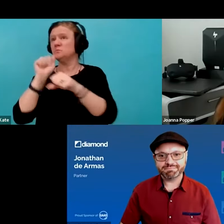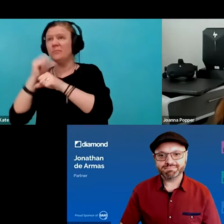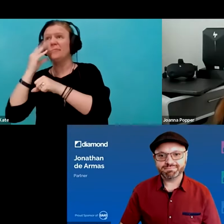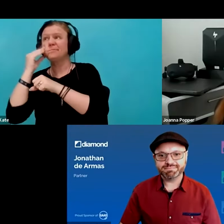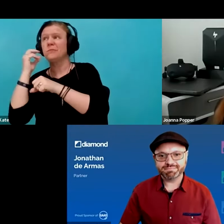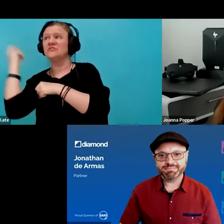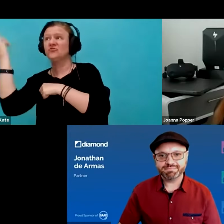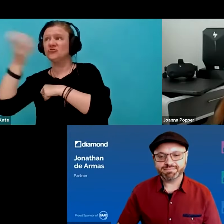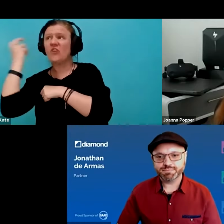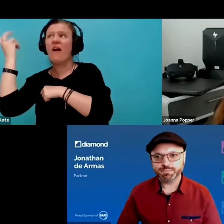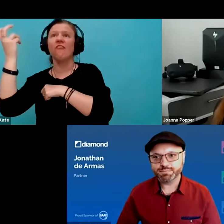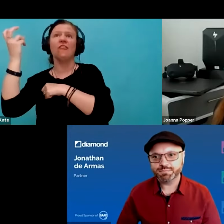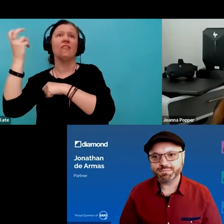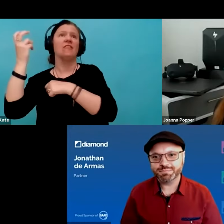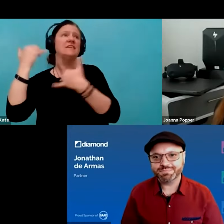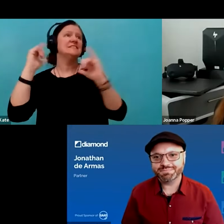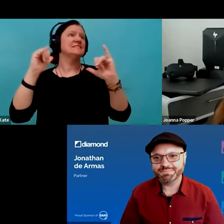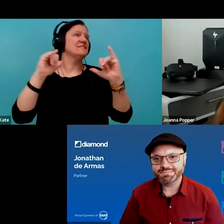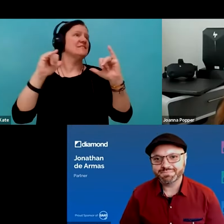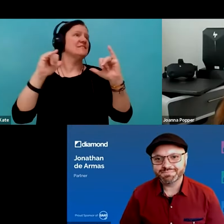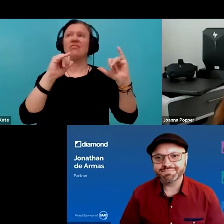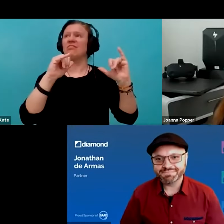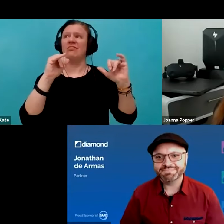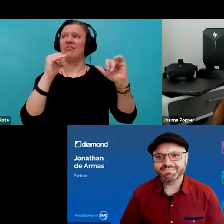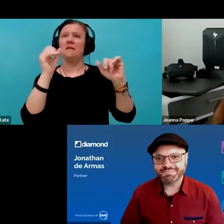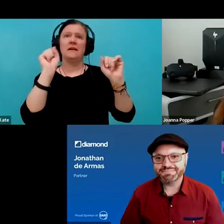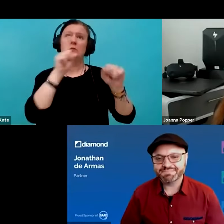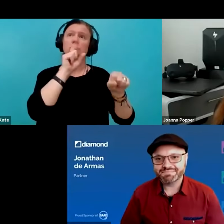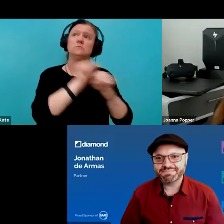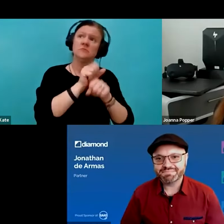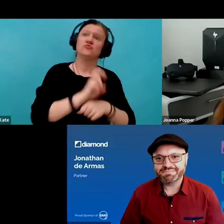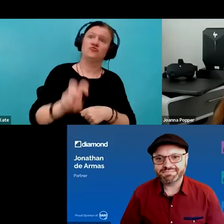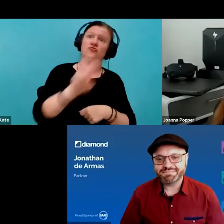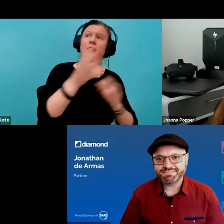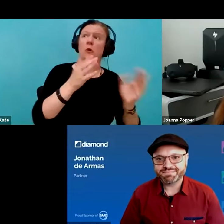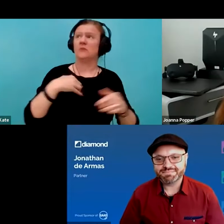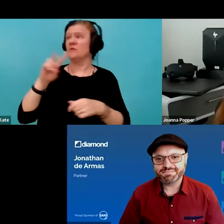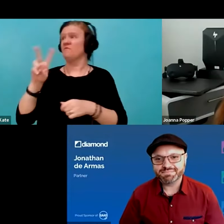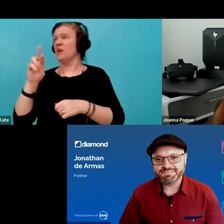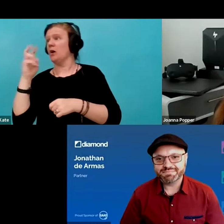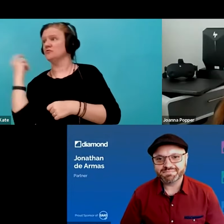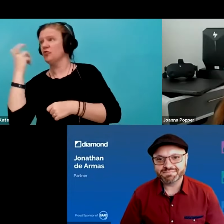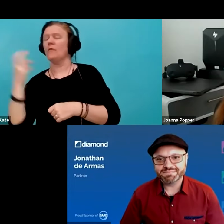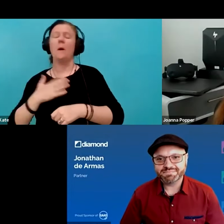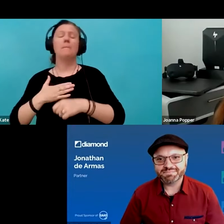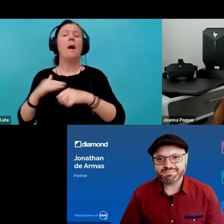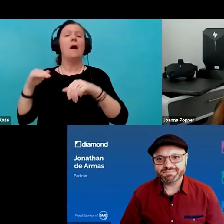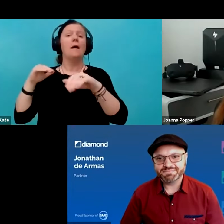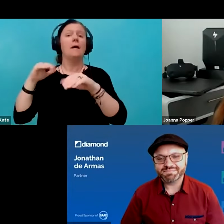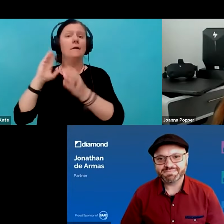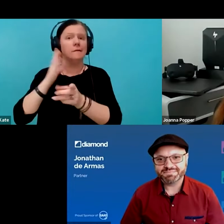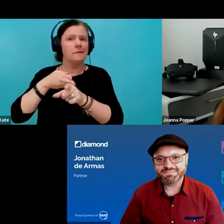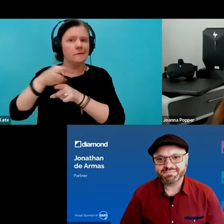You know, six degrees of freedom space so Christina Heller: You know, for me, my entry wasn't like so many with new